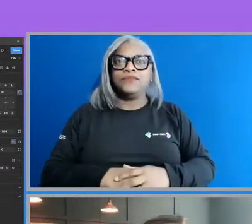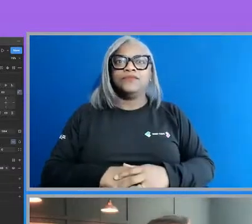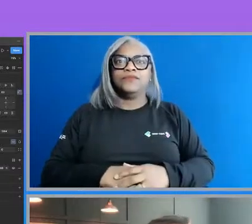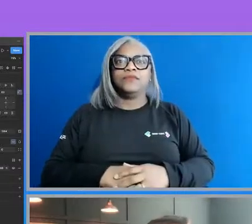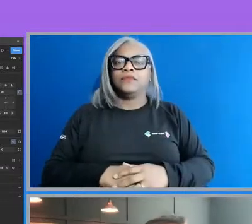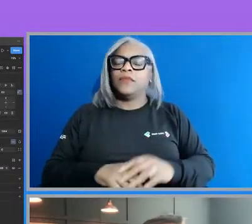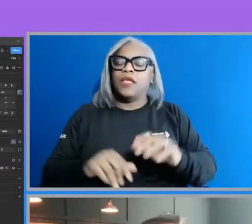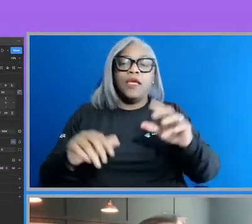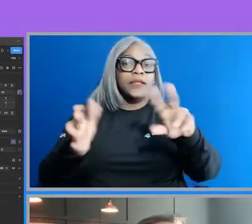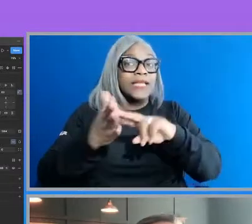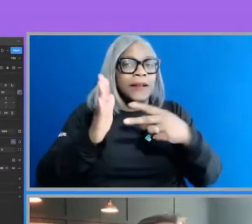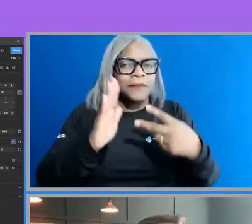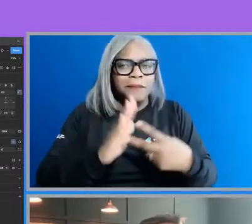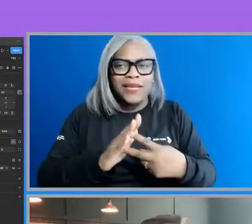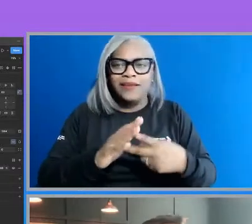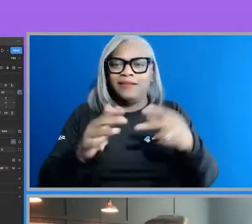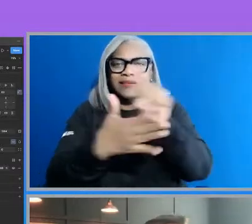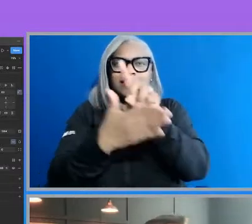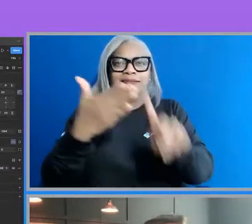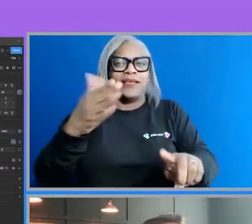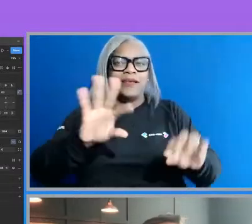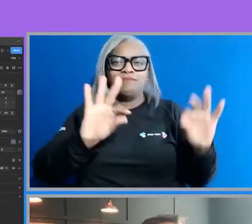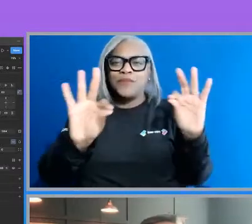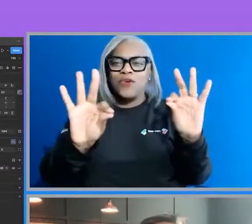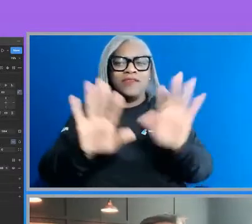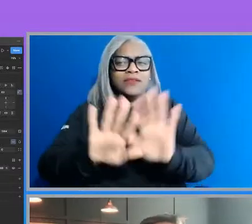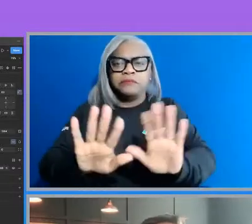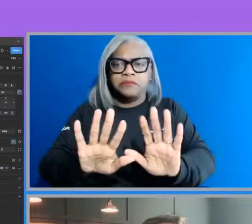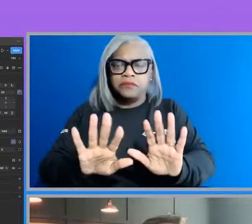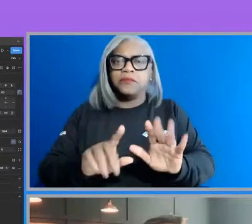this is a great design. Donut chart. This donut chart has a